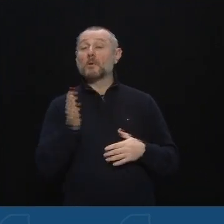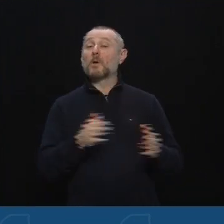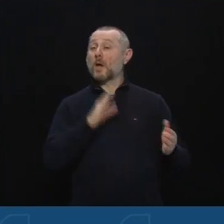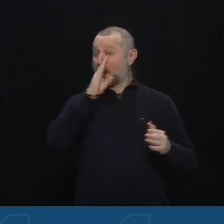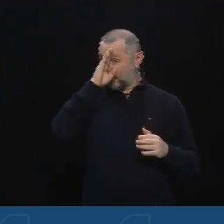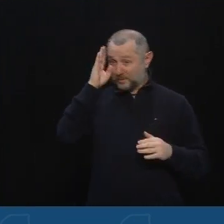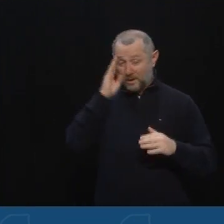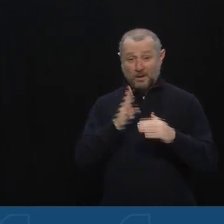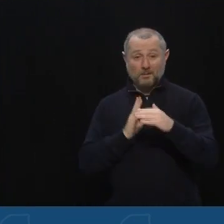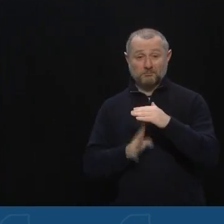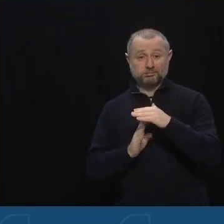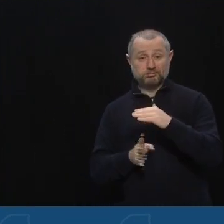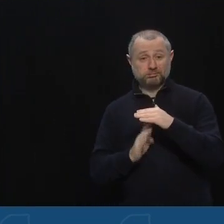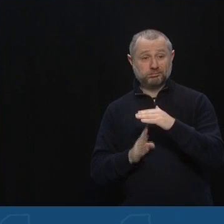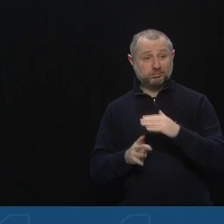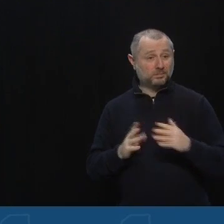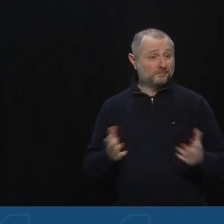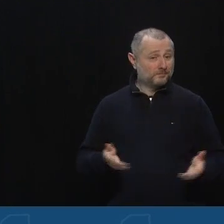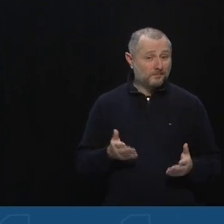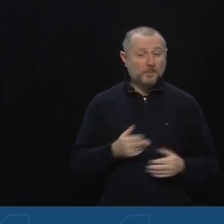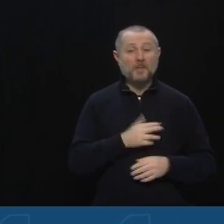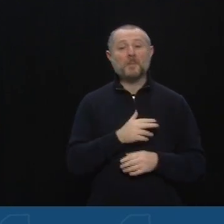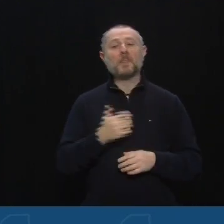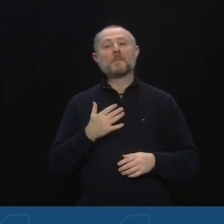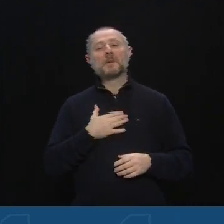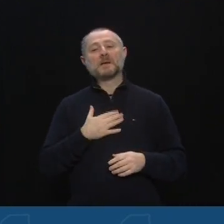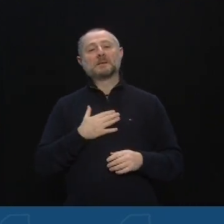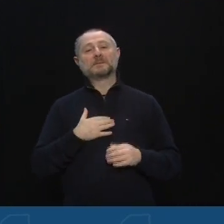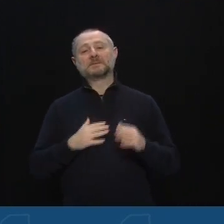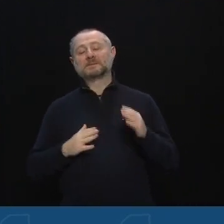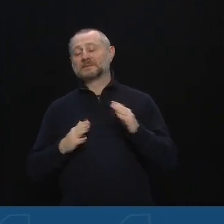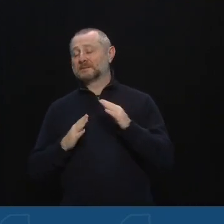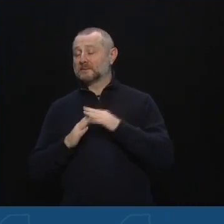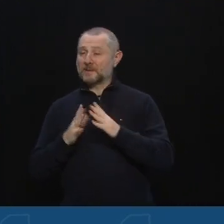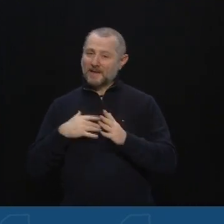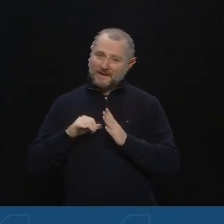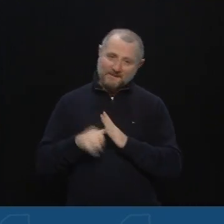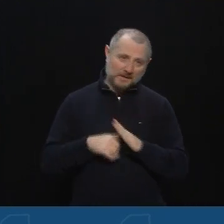AND SEVEN-DAY INFECTION RATE CONTINUES TO DROP AS WELL. SO AUTHORIZATIONS. WE'RE IN A HOSPITAL.